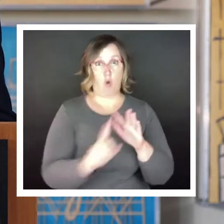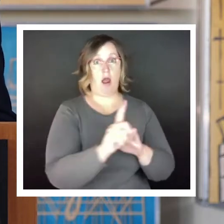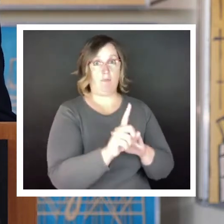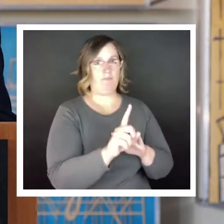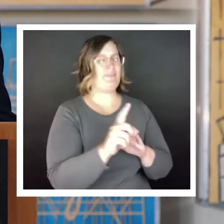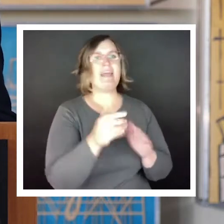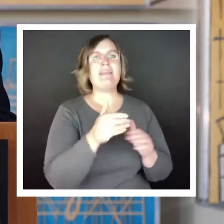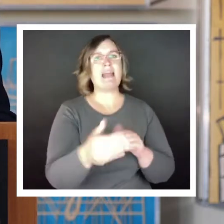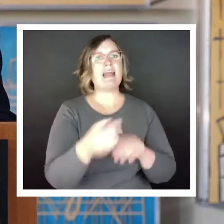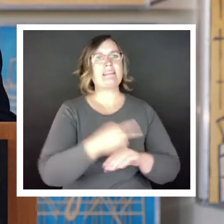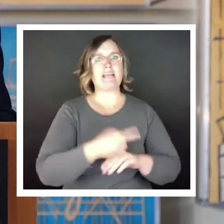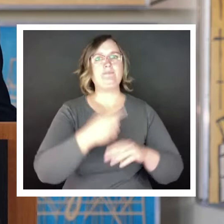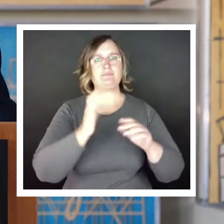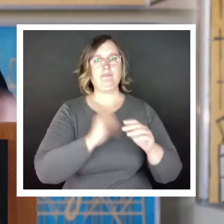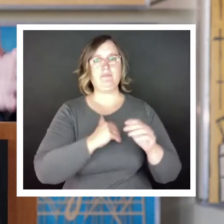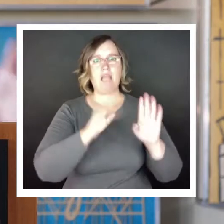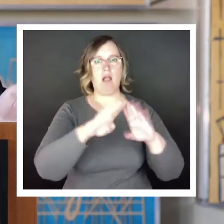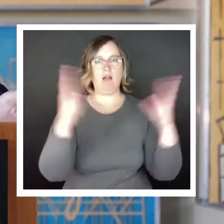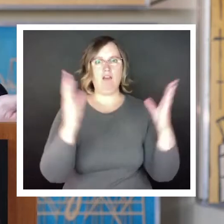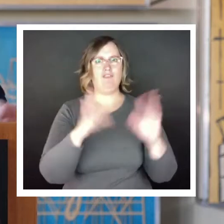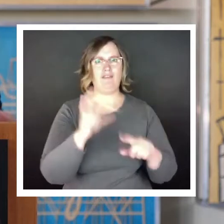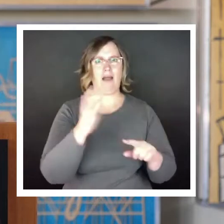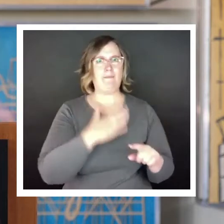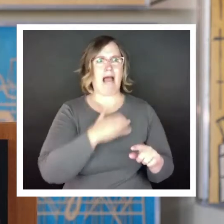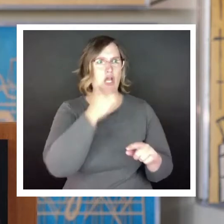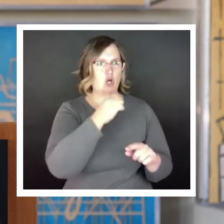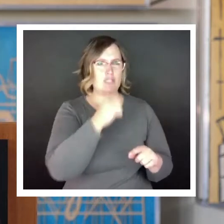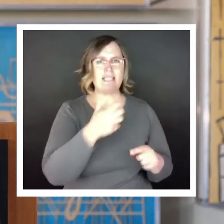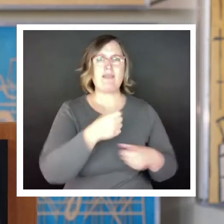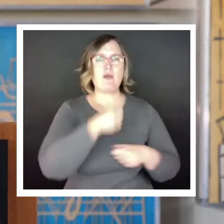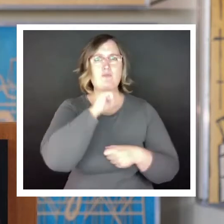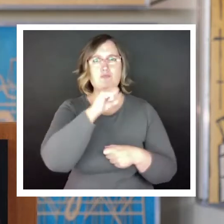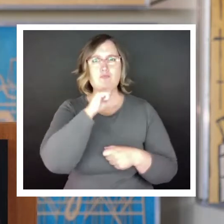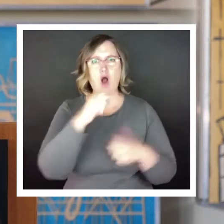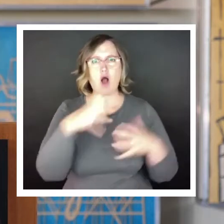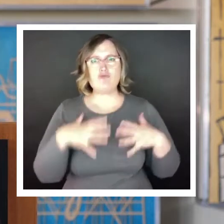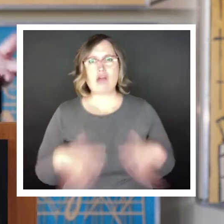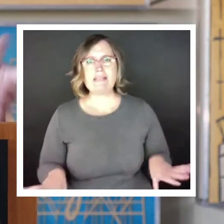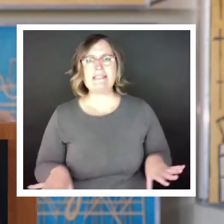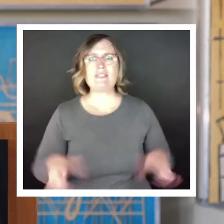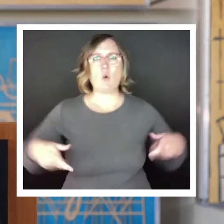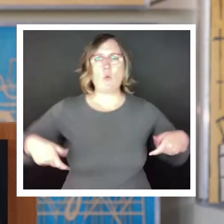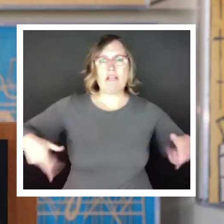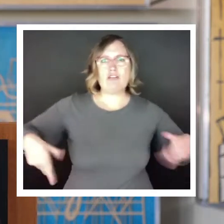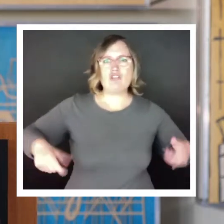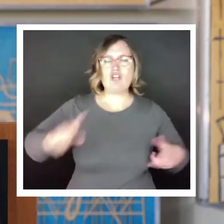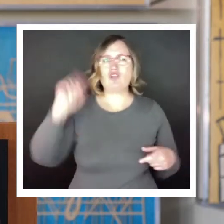to find my girls in their prom dresses and their wheelchairs looking absolutely beautiful.